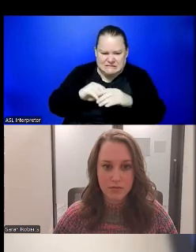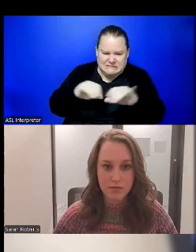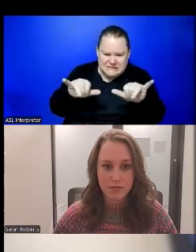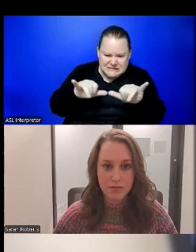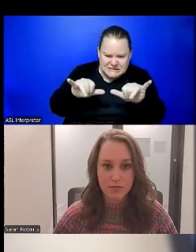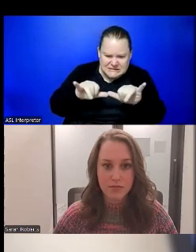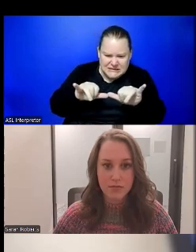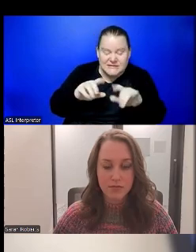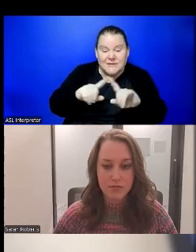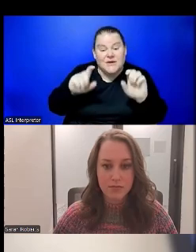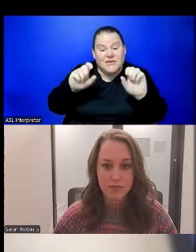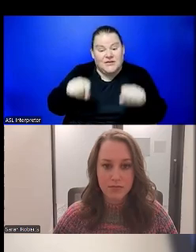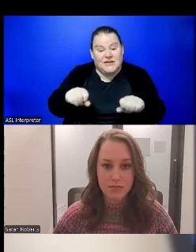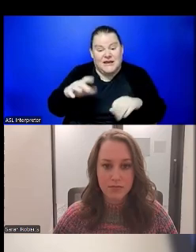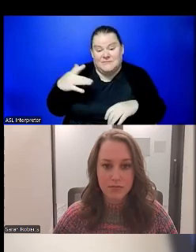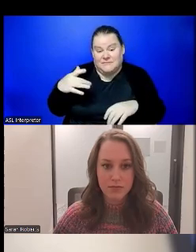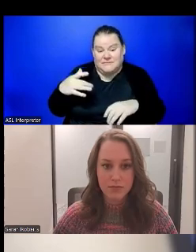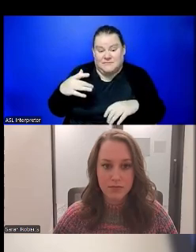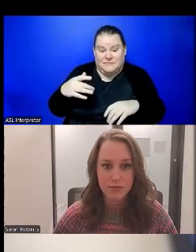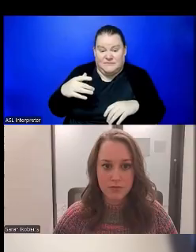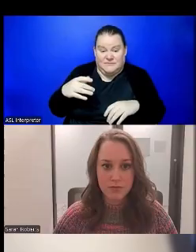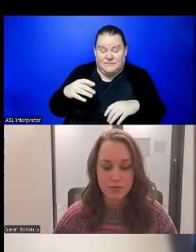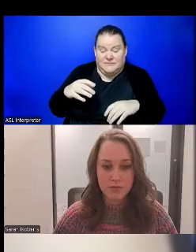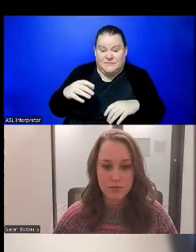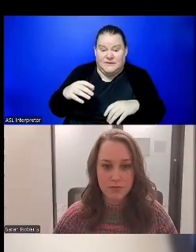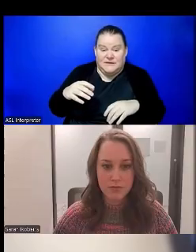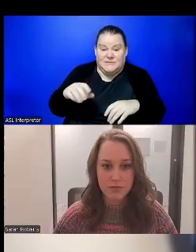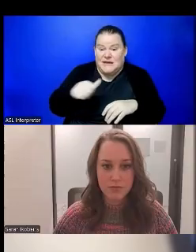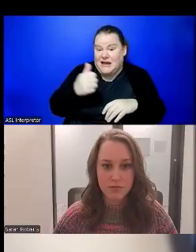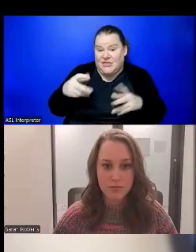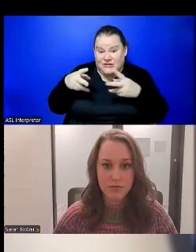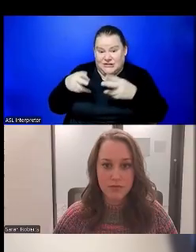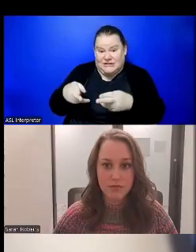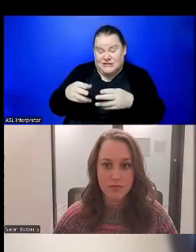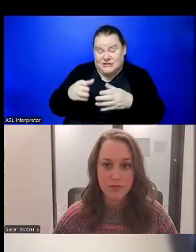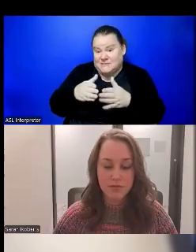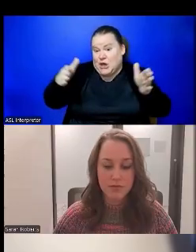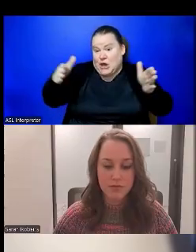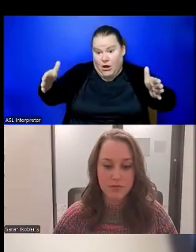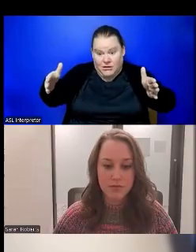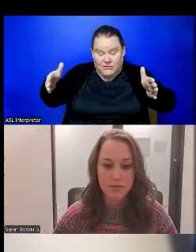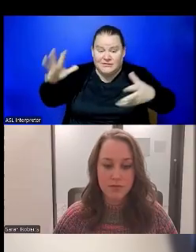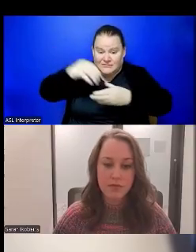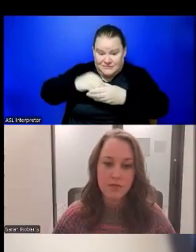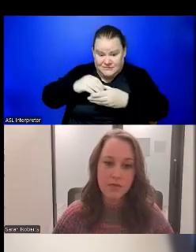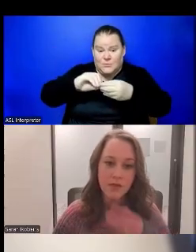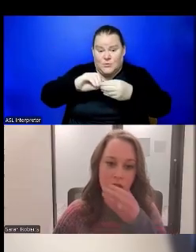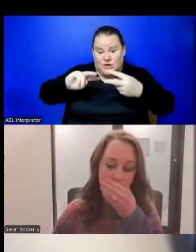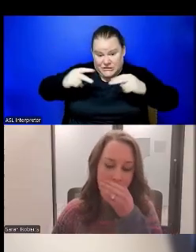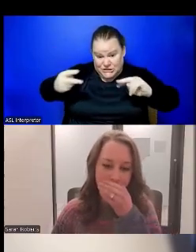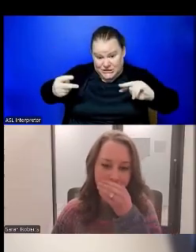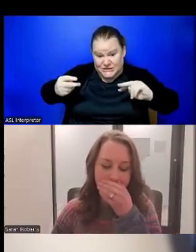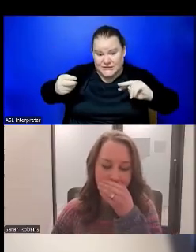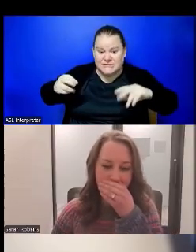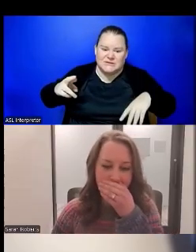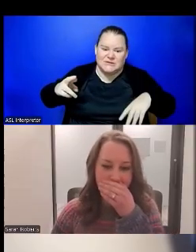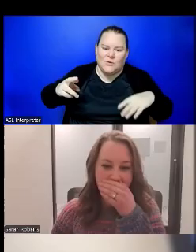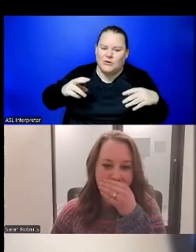atypical deletions which either extend beyond these breakpoints and involve more genes, or atypically small deletions,